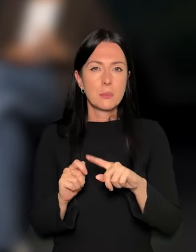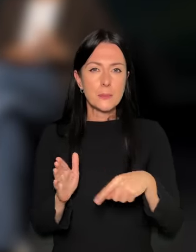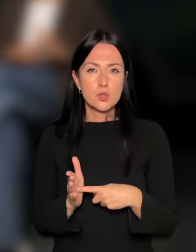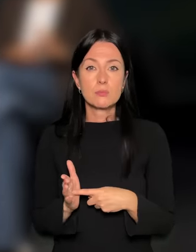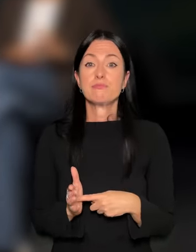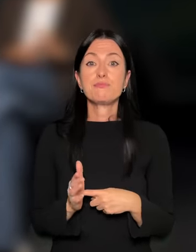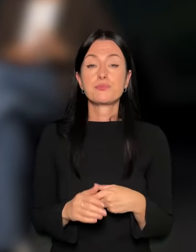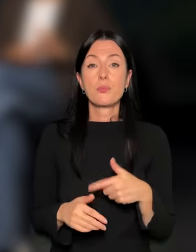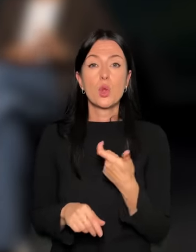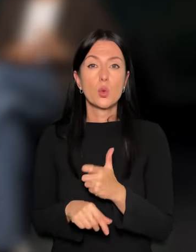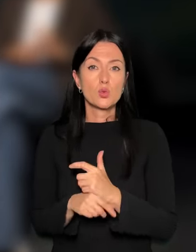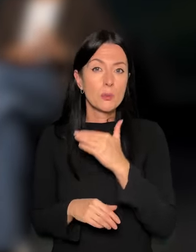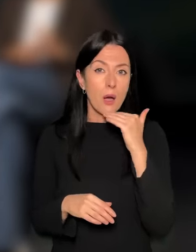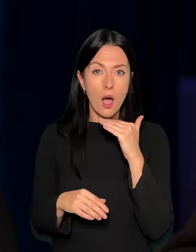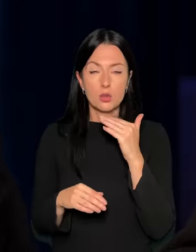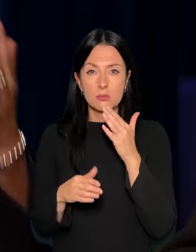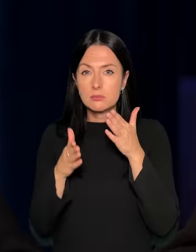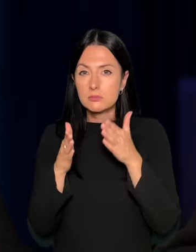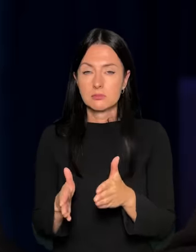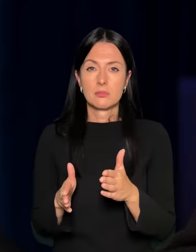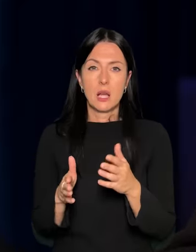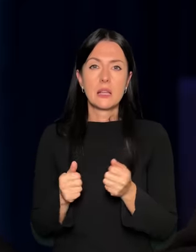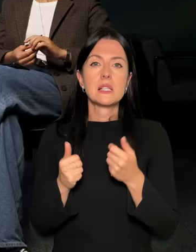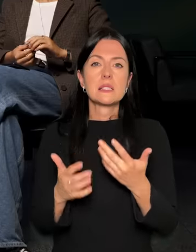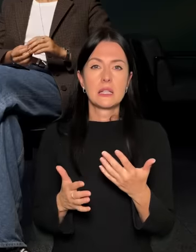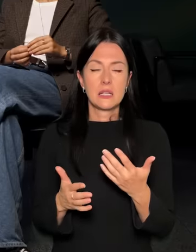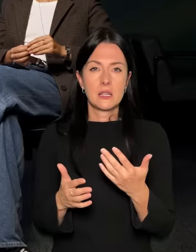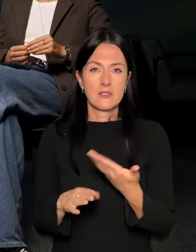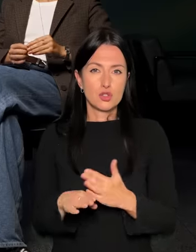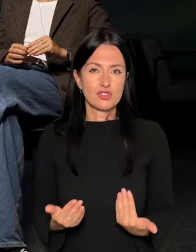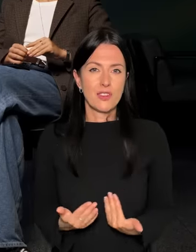We're very focused on how challenging life is for people with limited mobility,